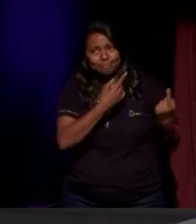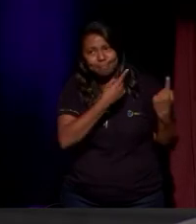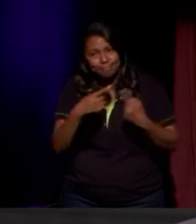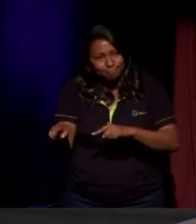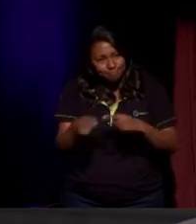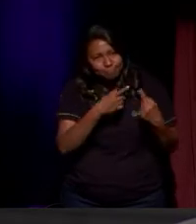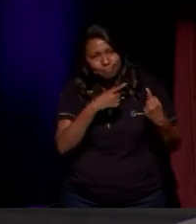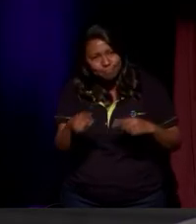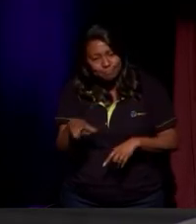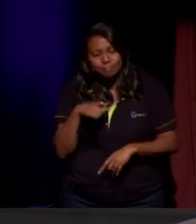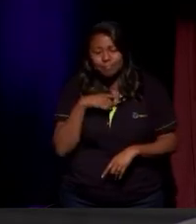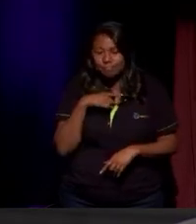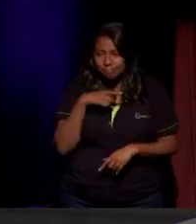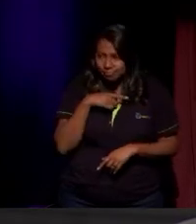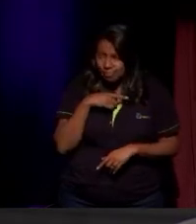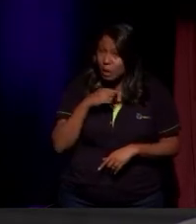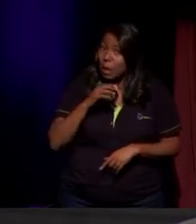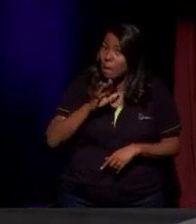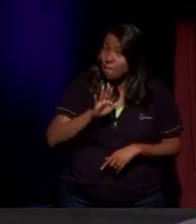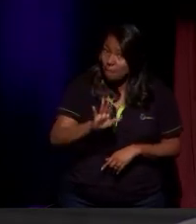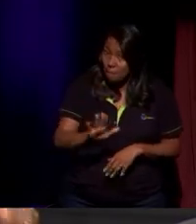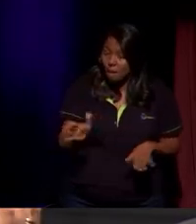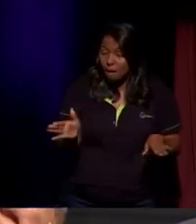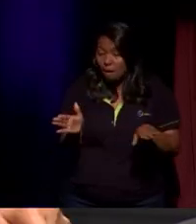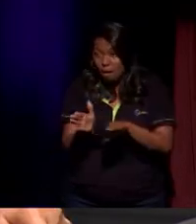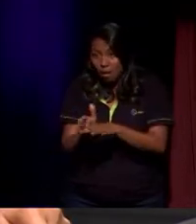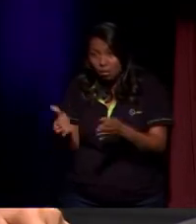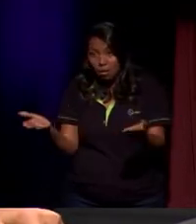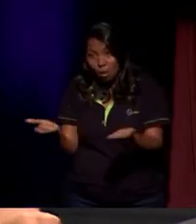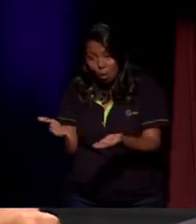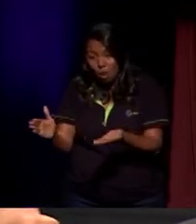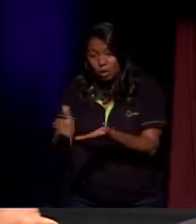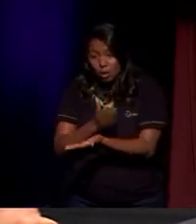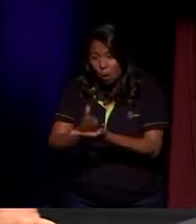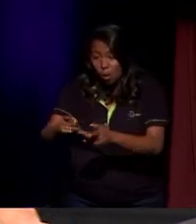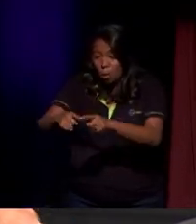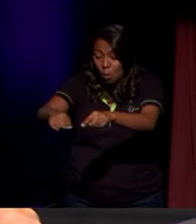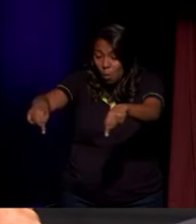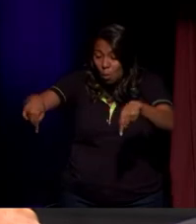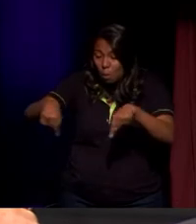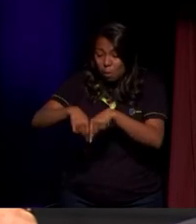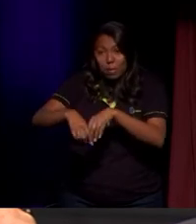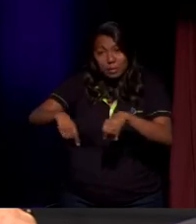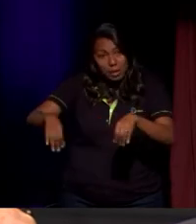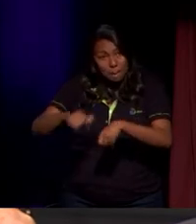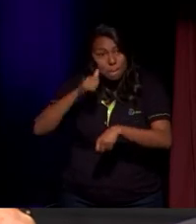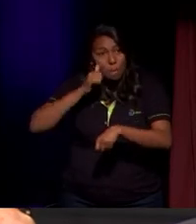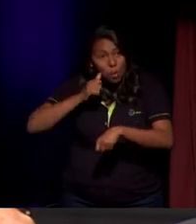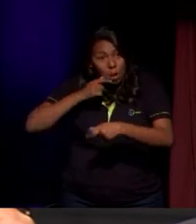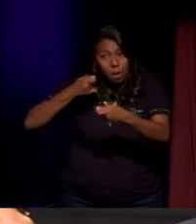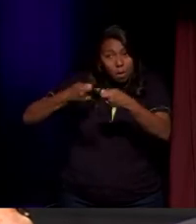but there are still areas where they control their land